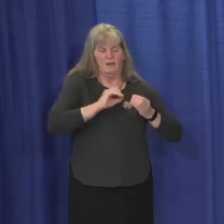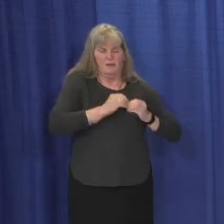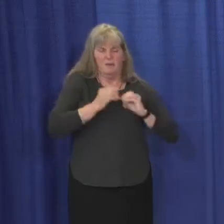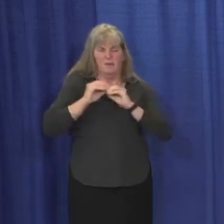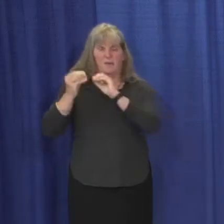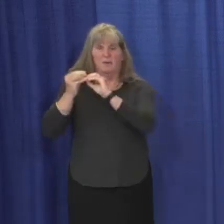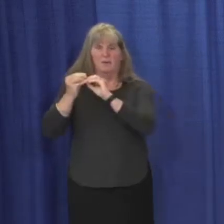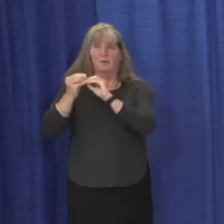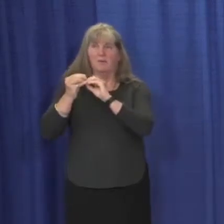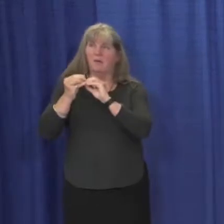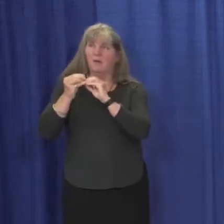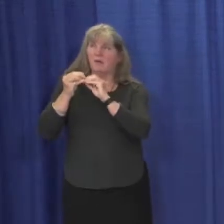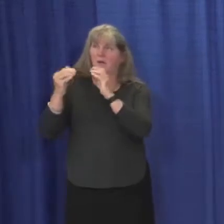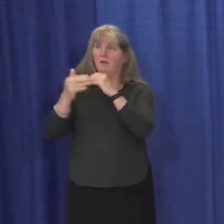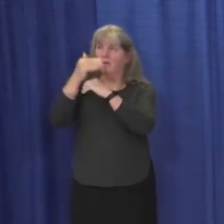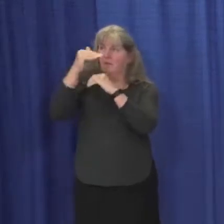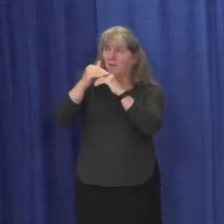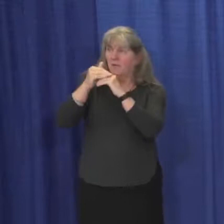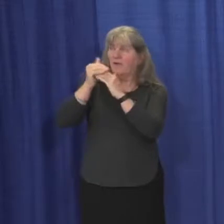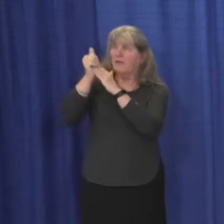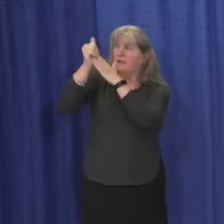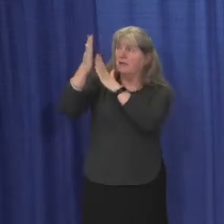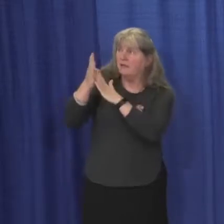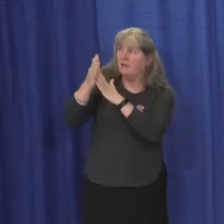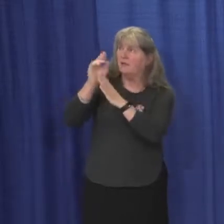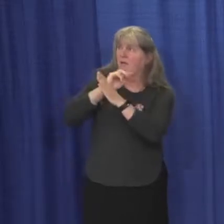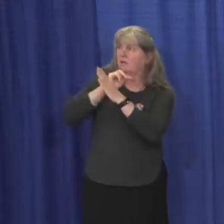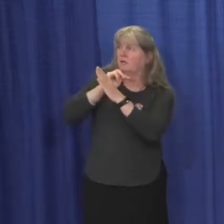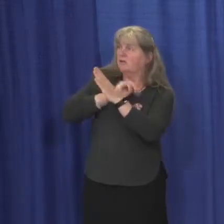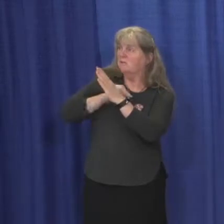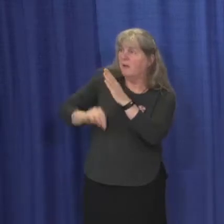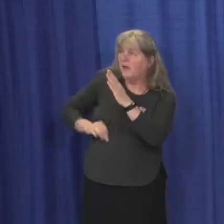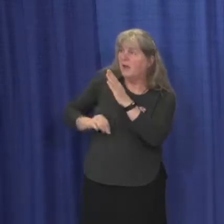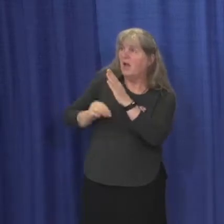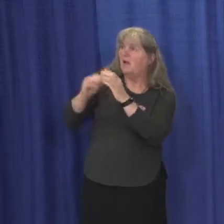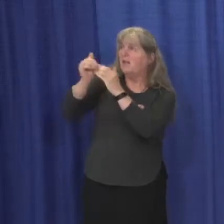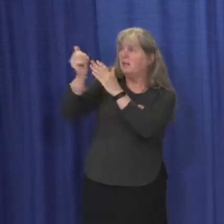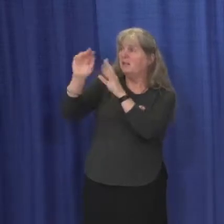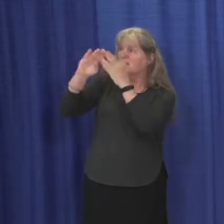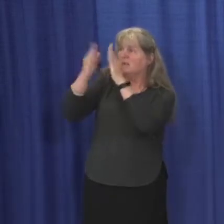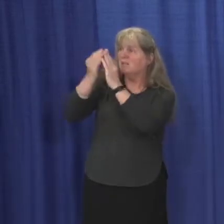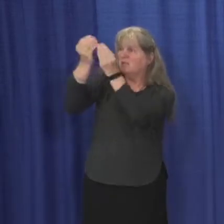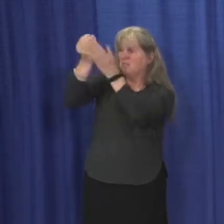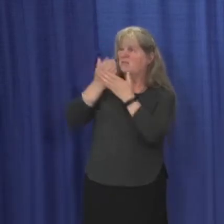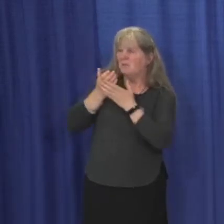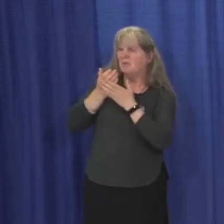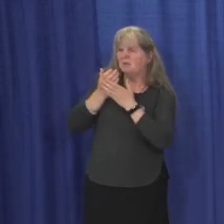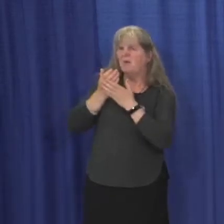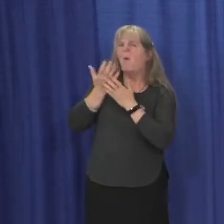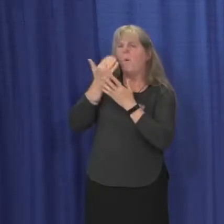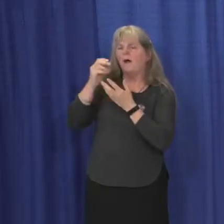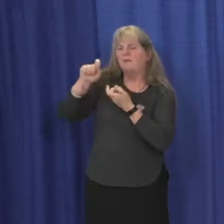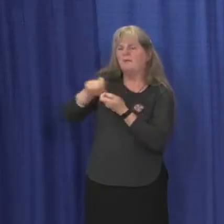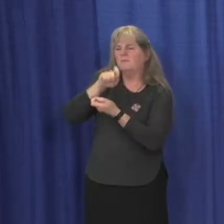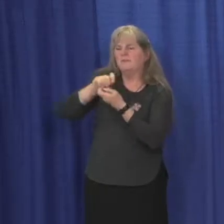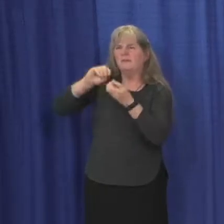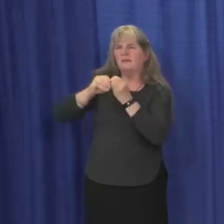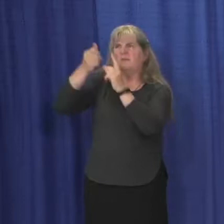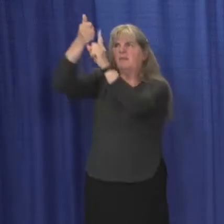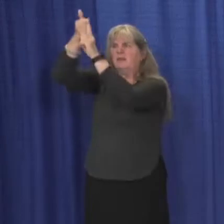begun reporting by community from request by First Nations. And that's a change in practice